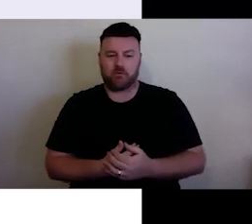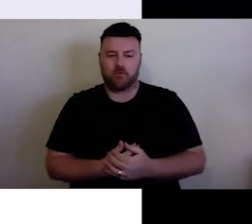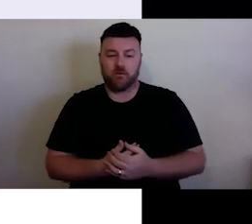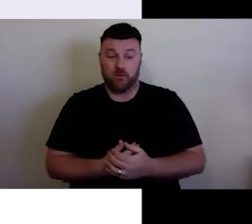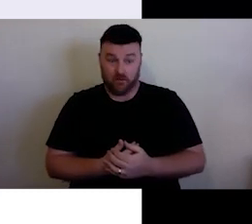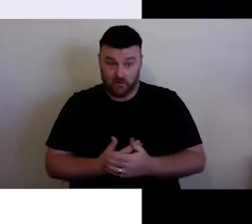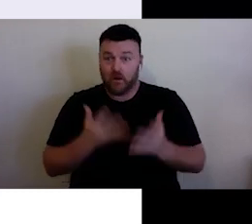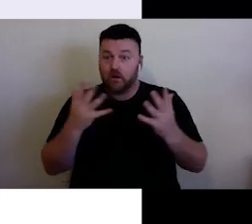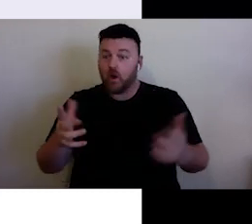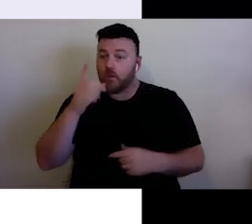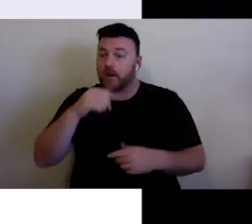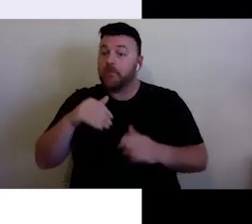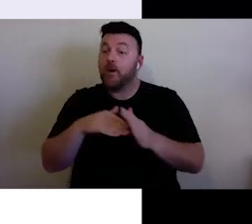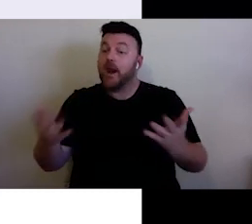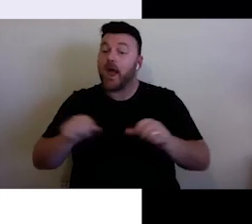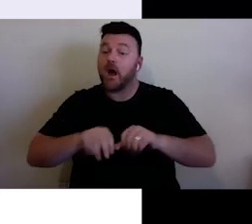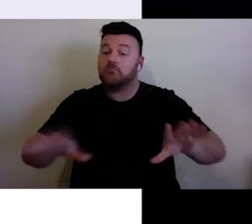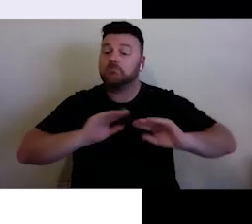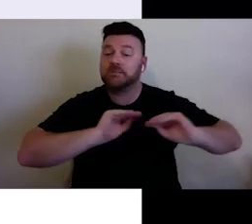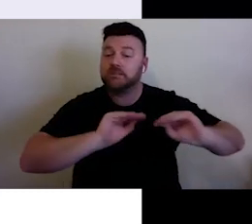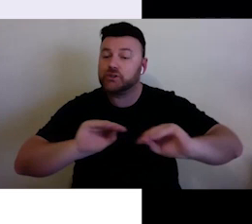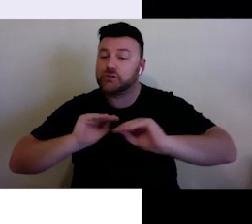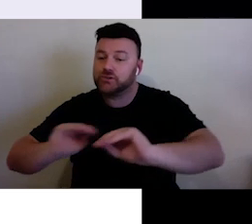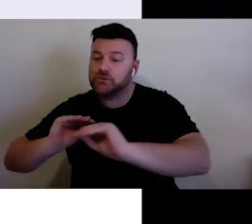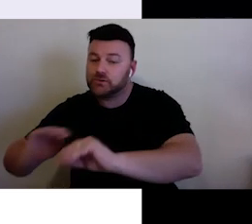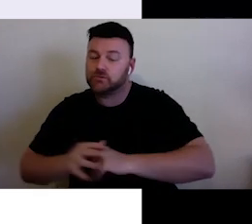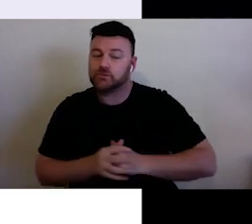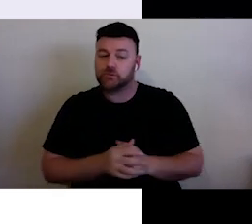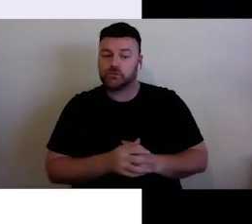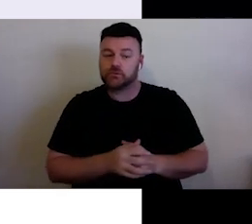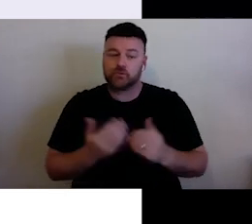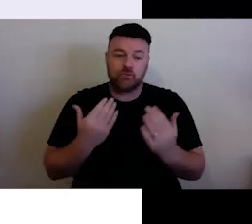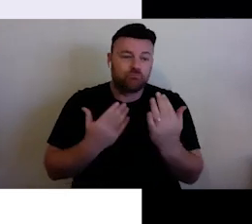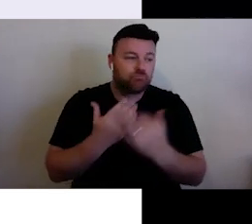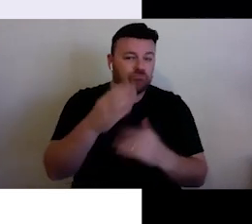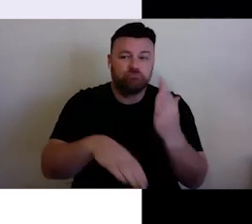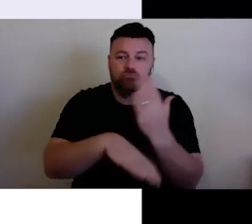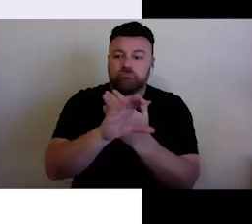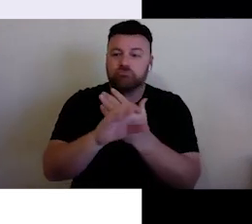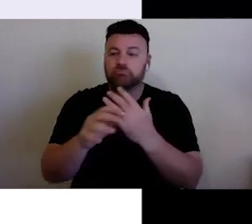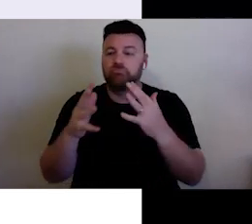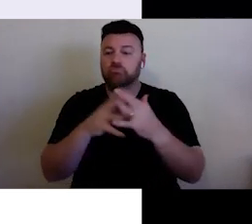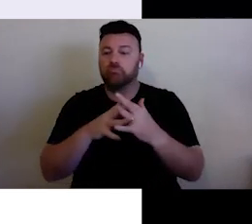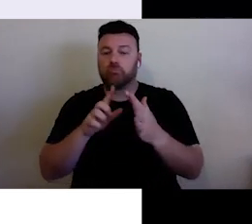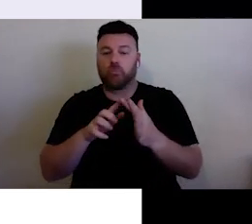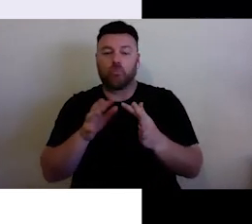their craft via webinars and what have you. And what does that mean?